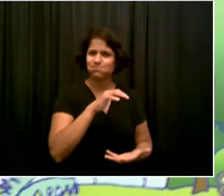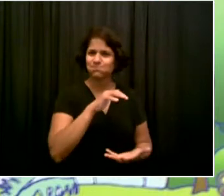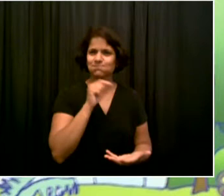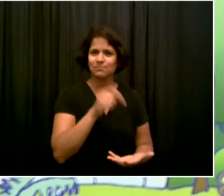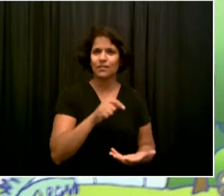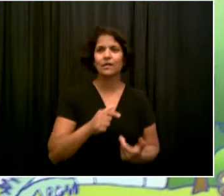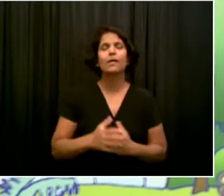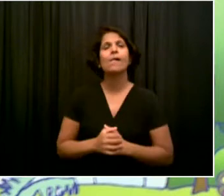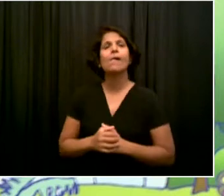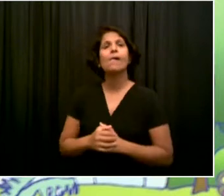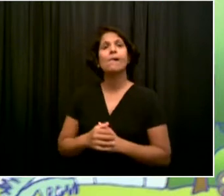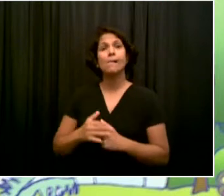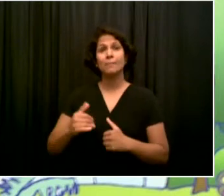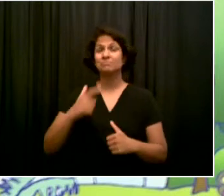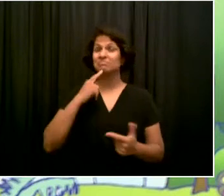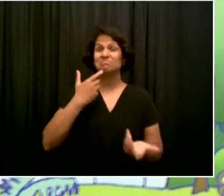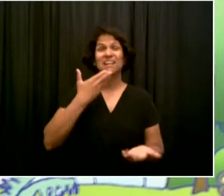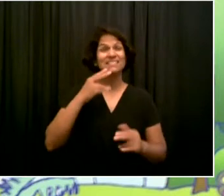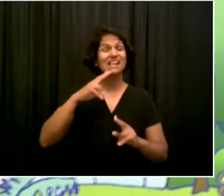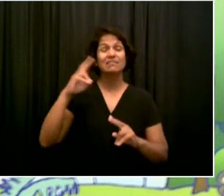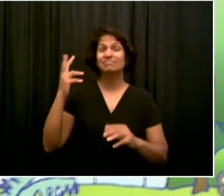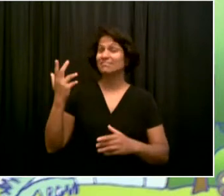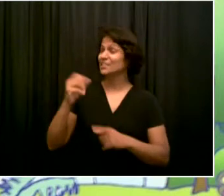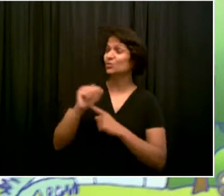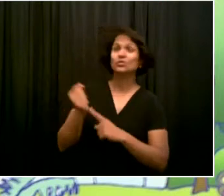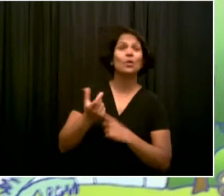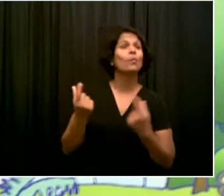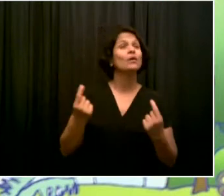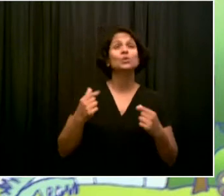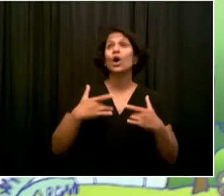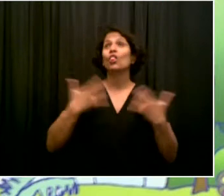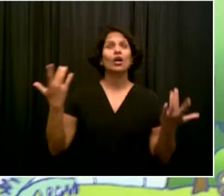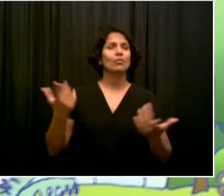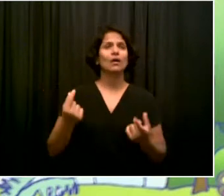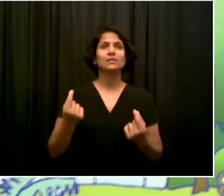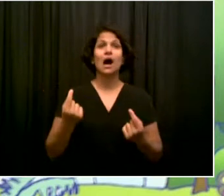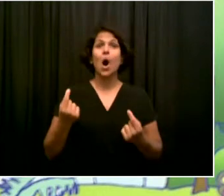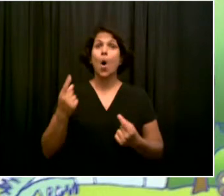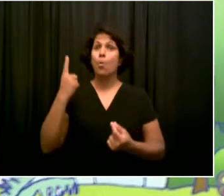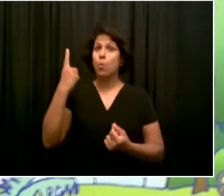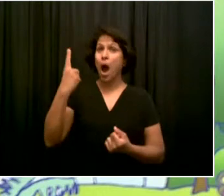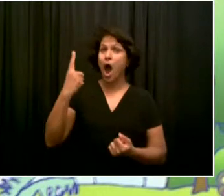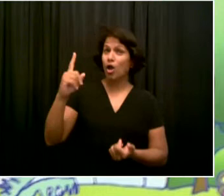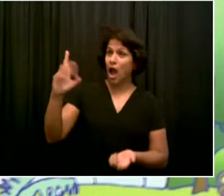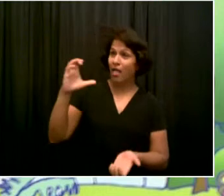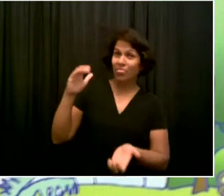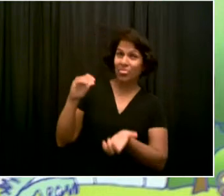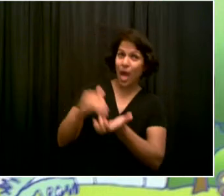BE FLEXIBLE AND UPDATE THE APPROACH BUT RIGHT NOW, LOOK, WHAT I WOULD BE